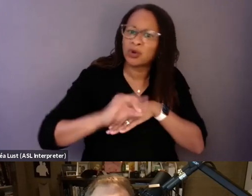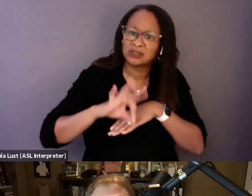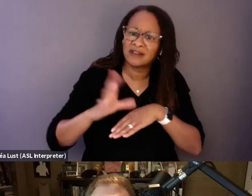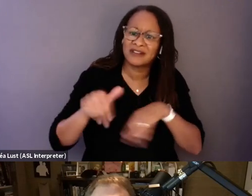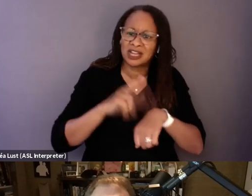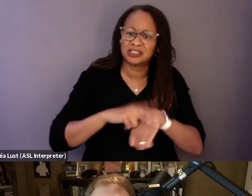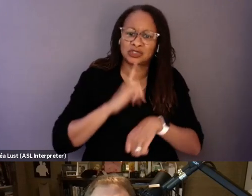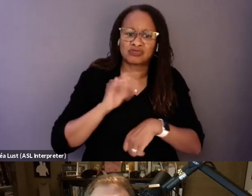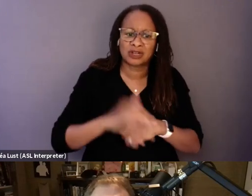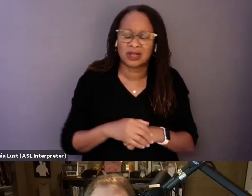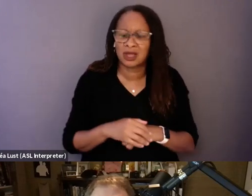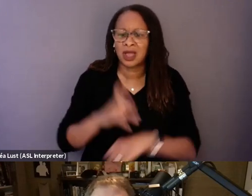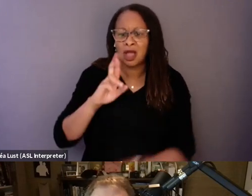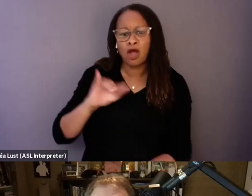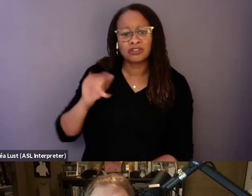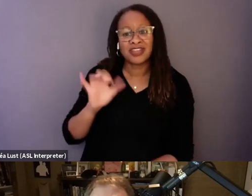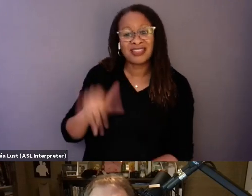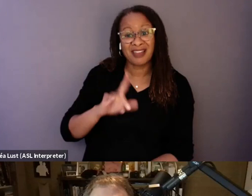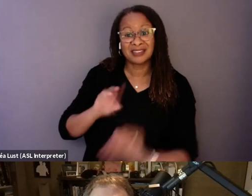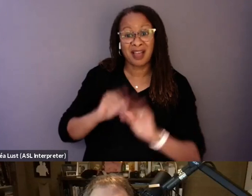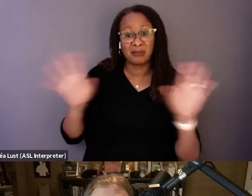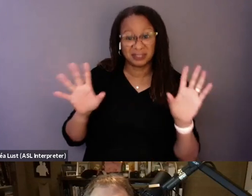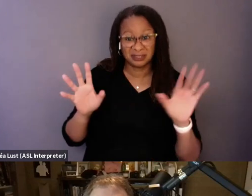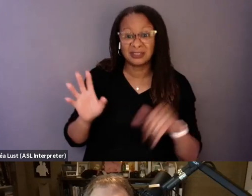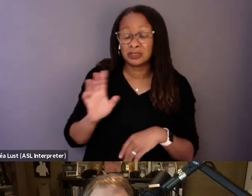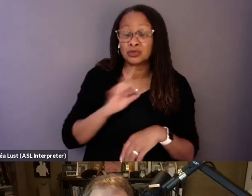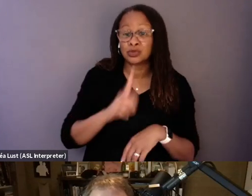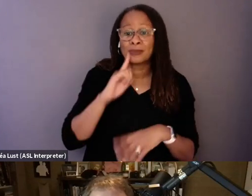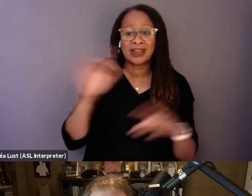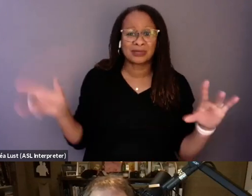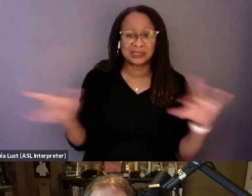Well, it's definitely true but I think it went hand in hand with his restless spirit.